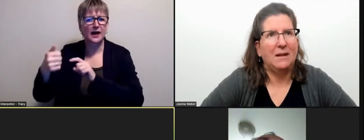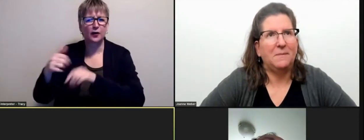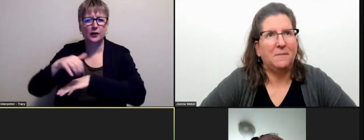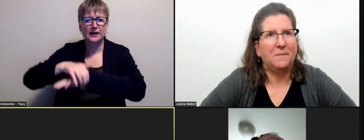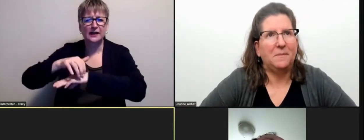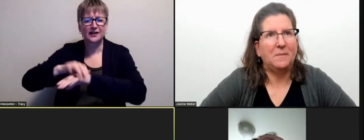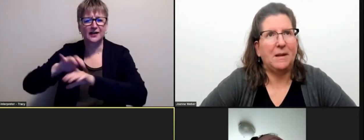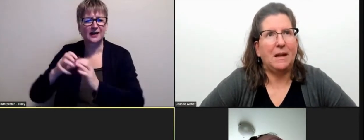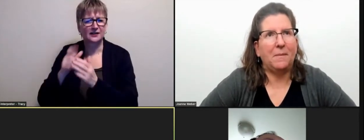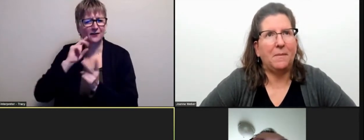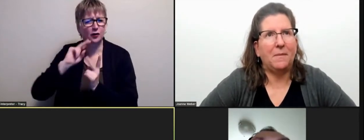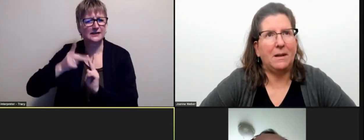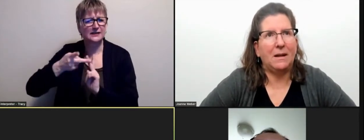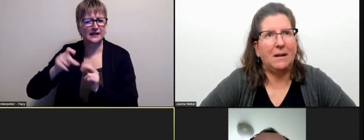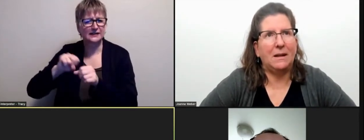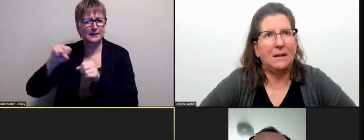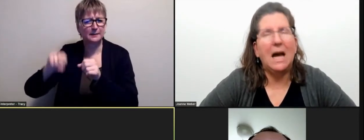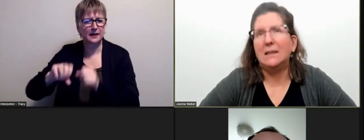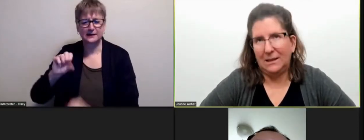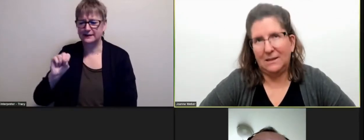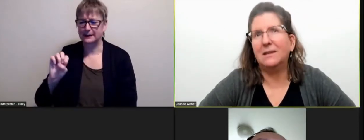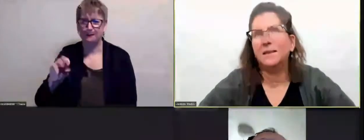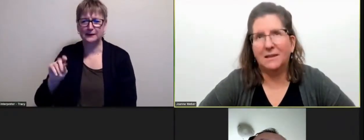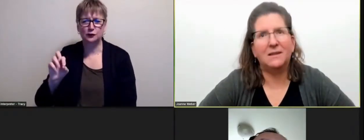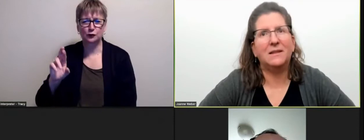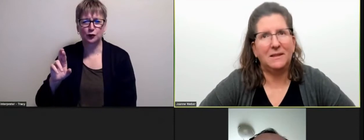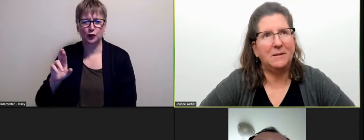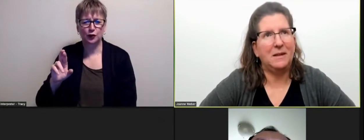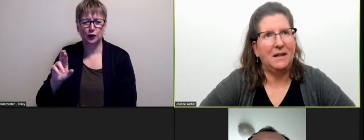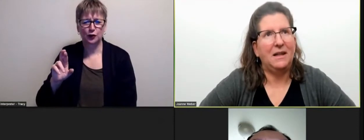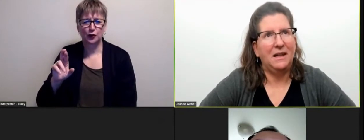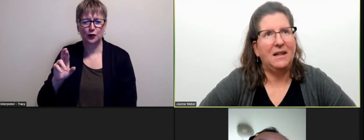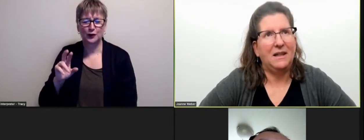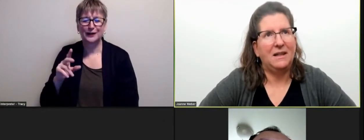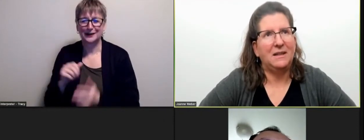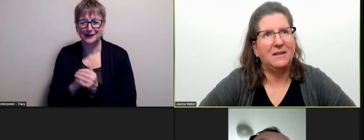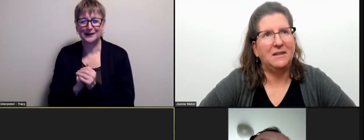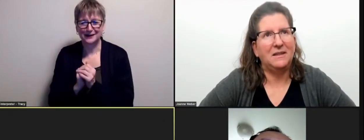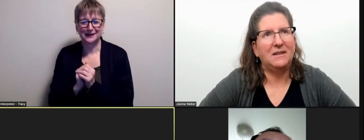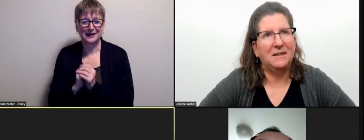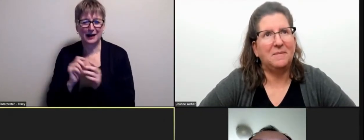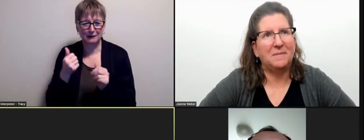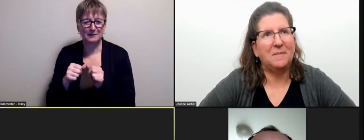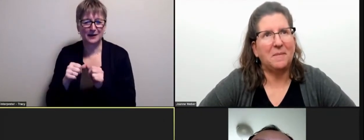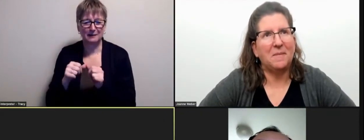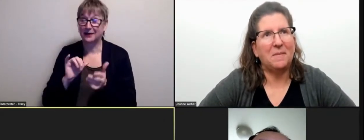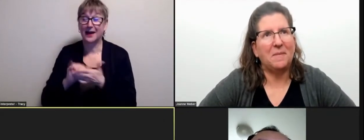during the second semester but . . . I don't remember too much, that was a long time ago.